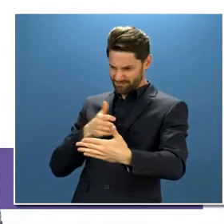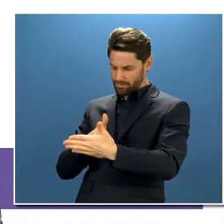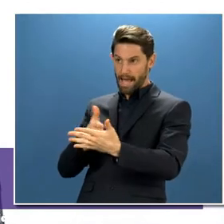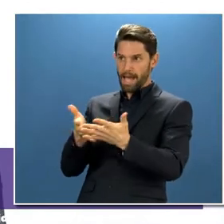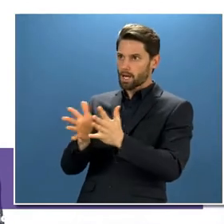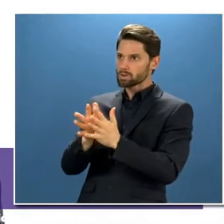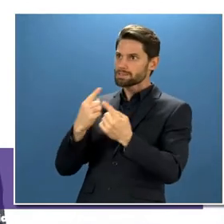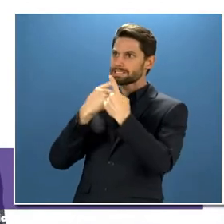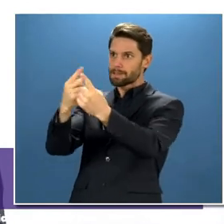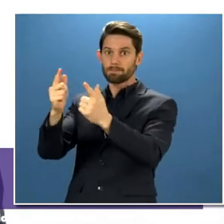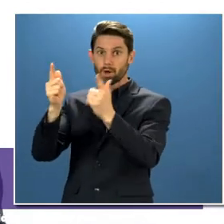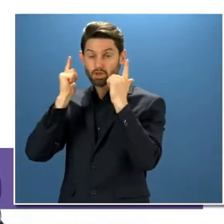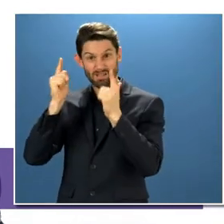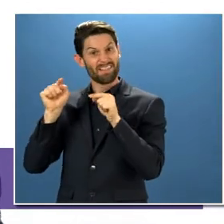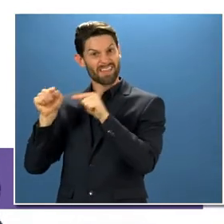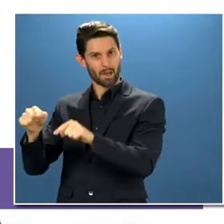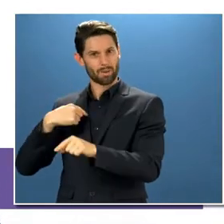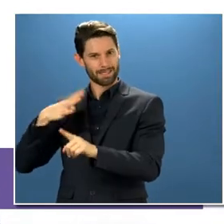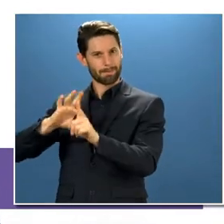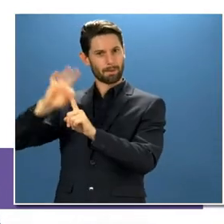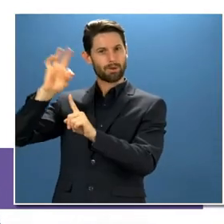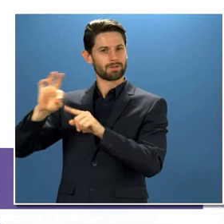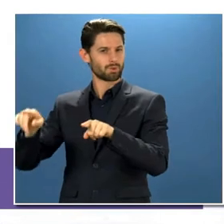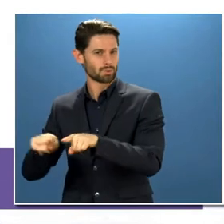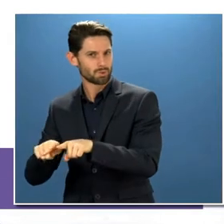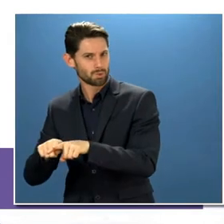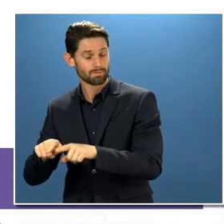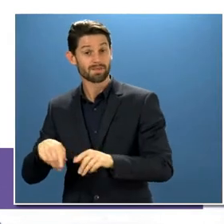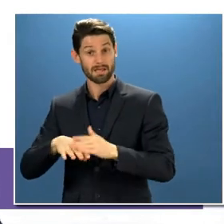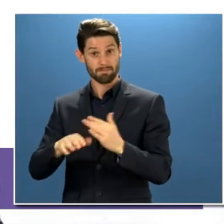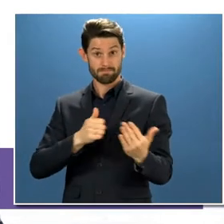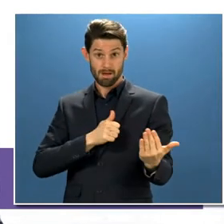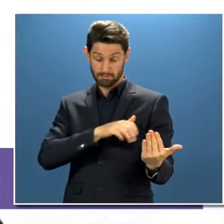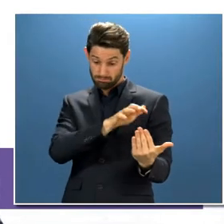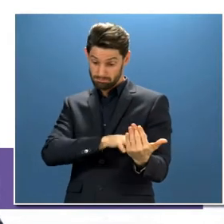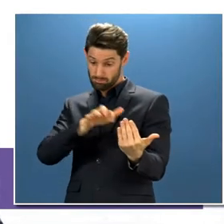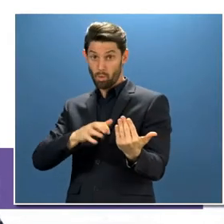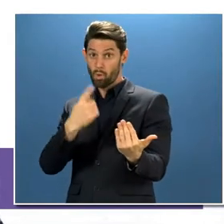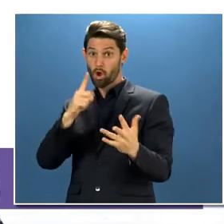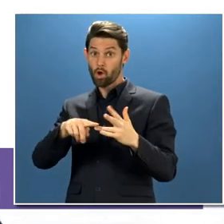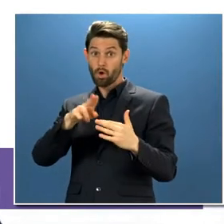In my witness statement I refer to an article by a group of Canadian